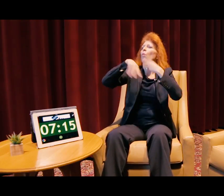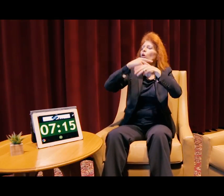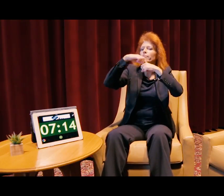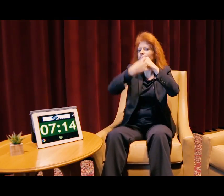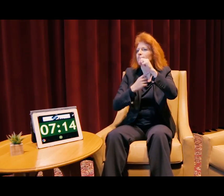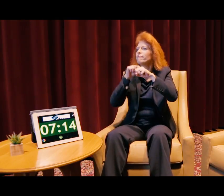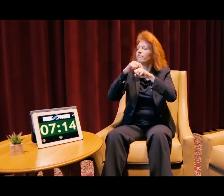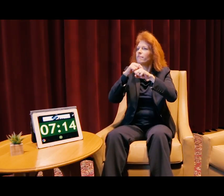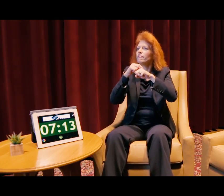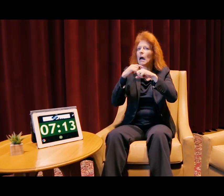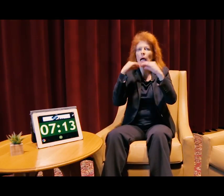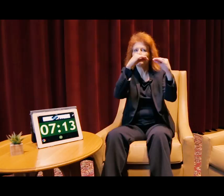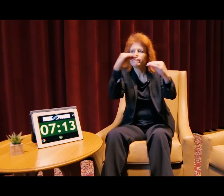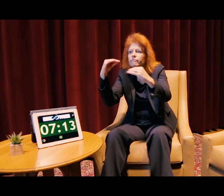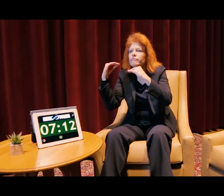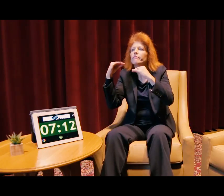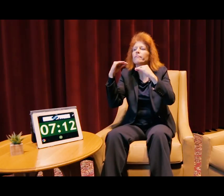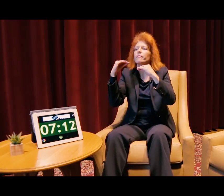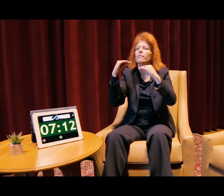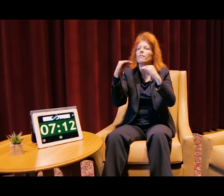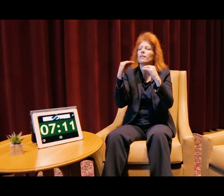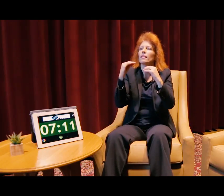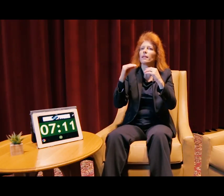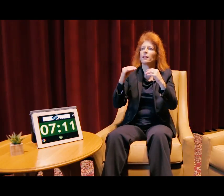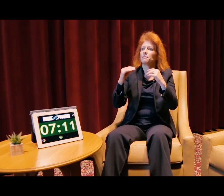doing and to hold space for the perspective that I bring,